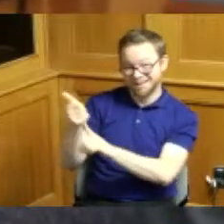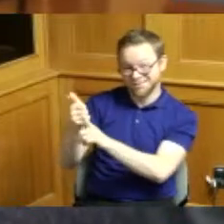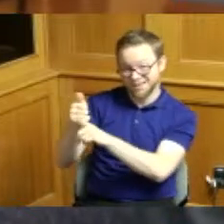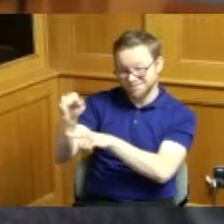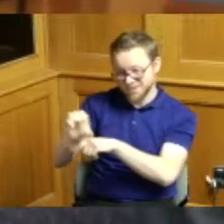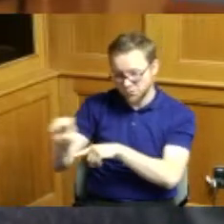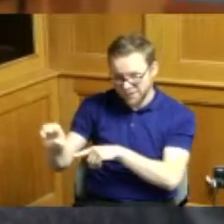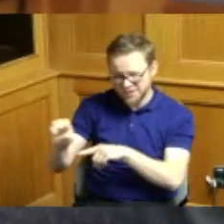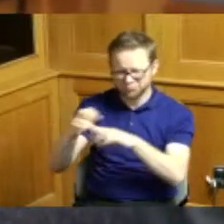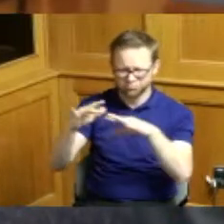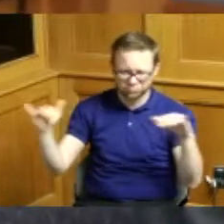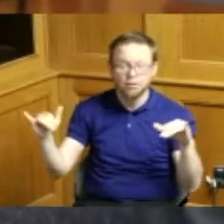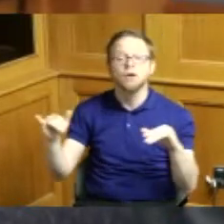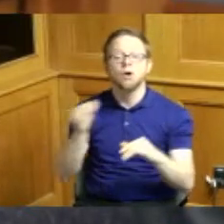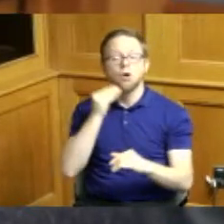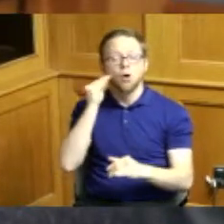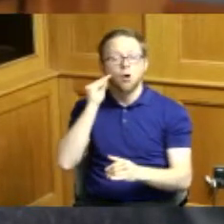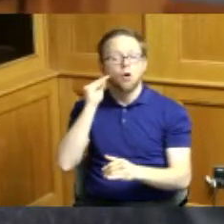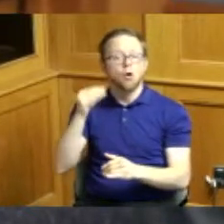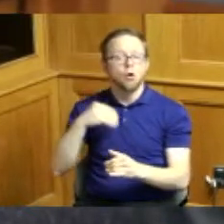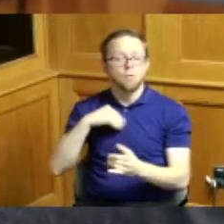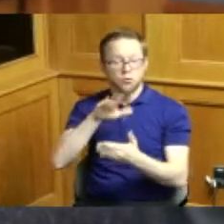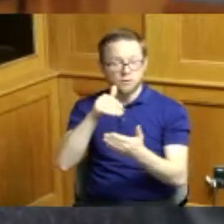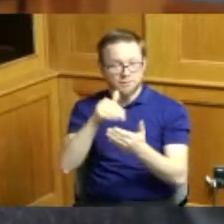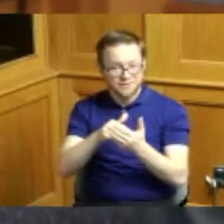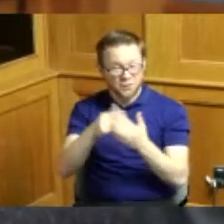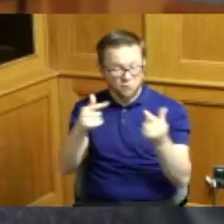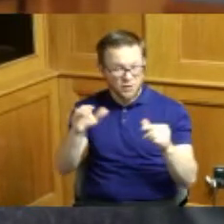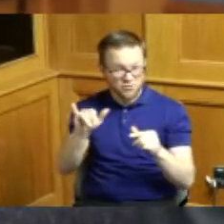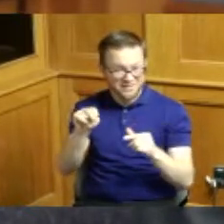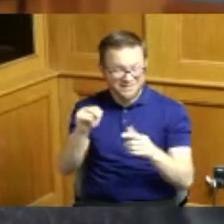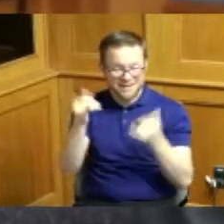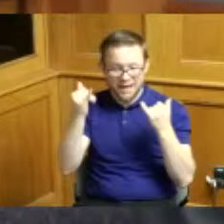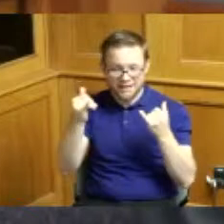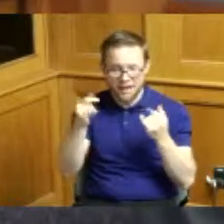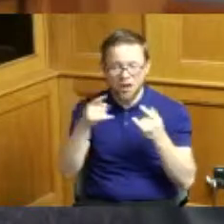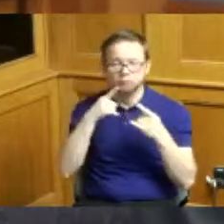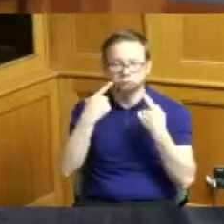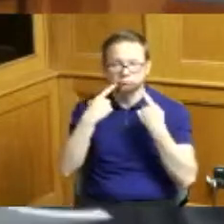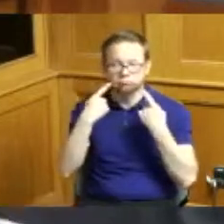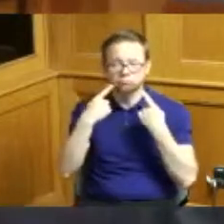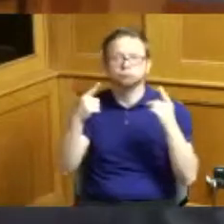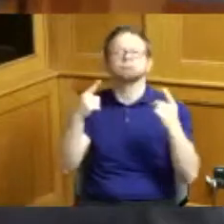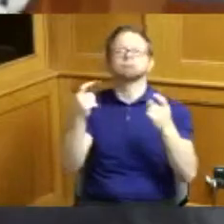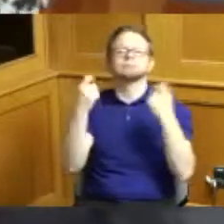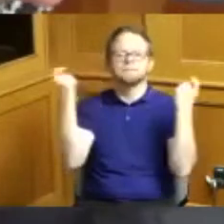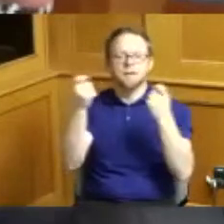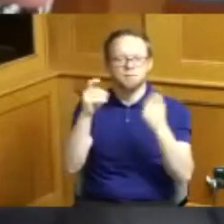ownership center of greater Cincinnati celebrates its 50th anniversary in 2022 and whereas the